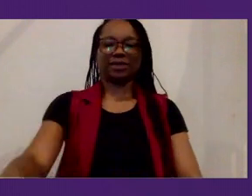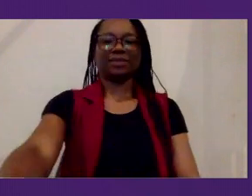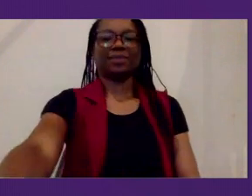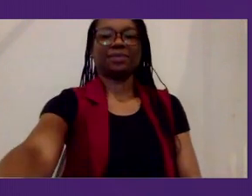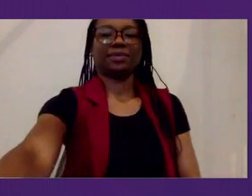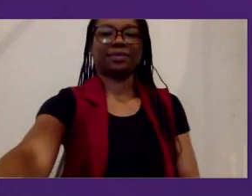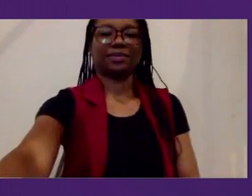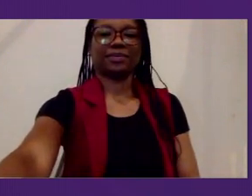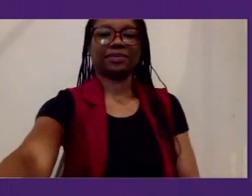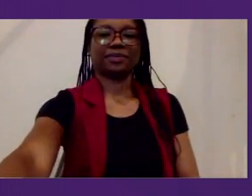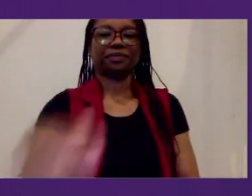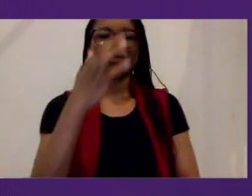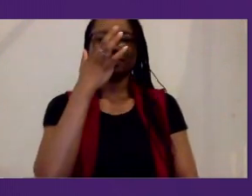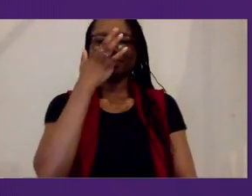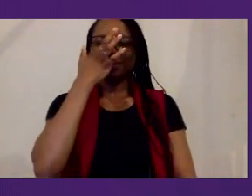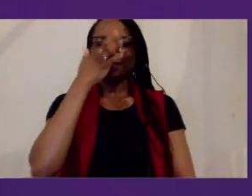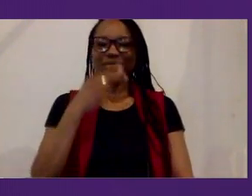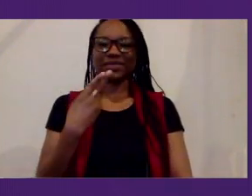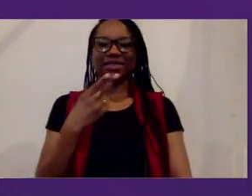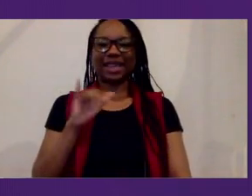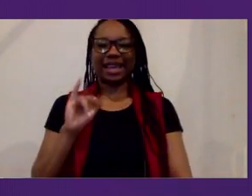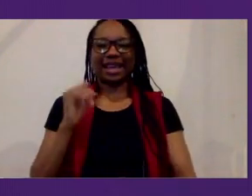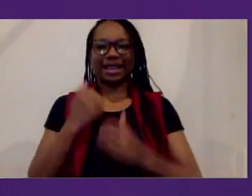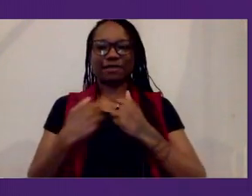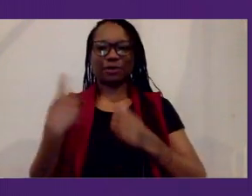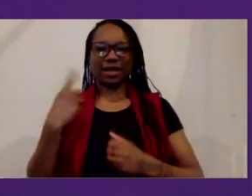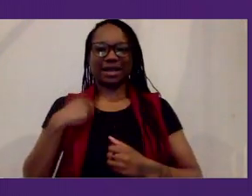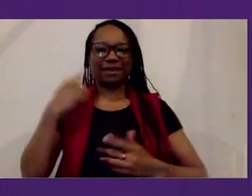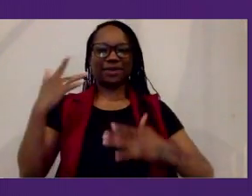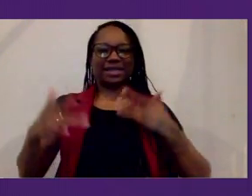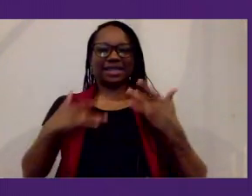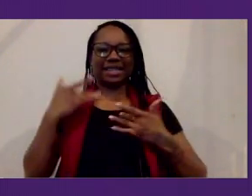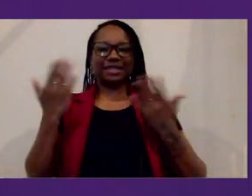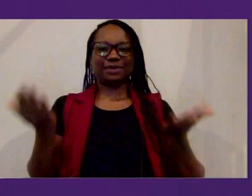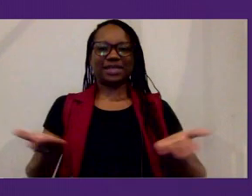Hi, everybody. So, excited to be here. Thank you for that wonderful introduction,